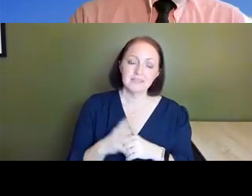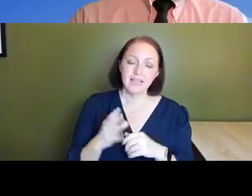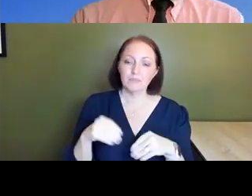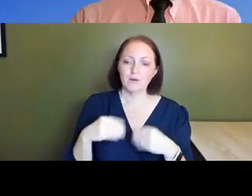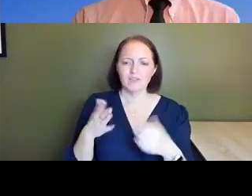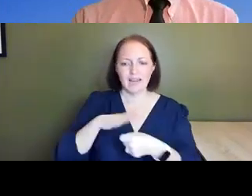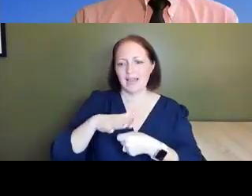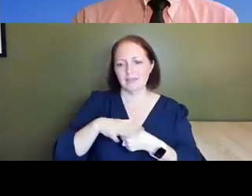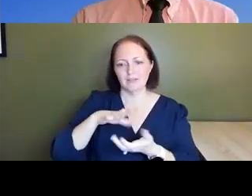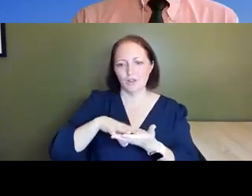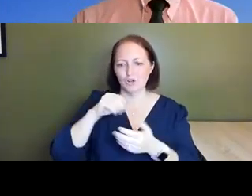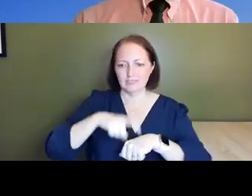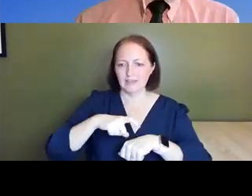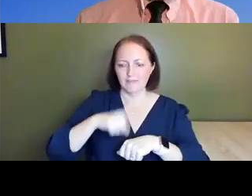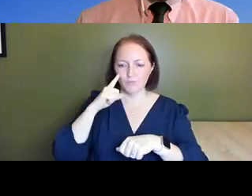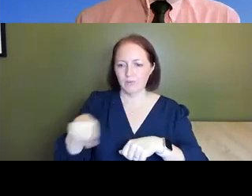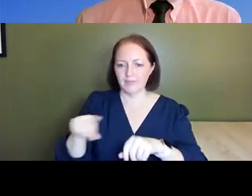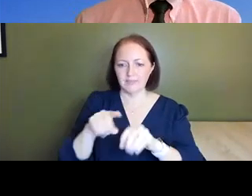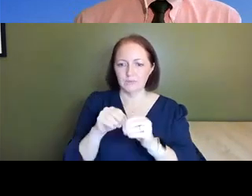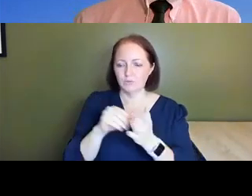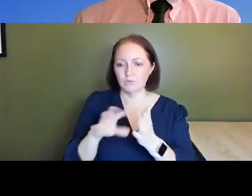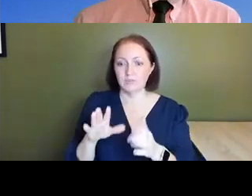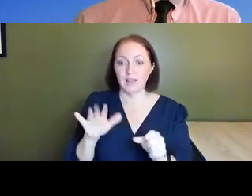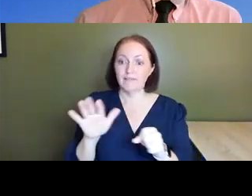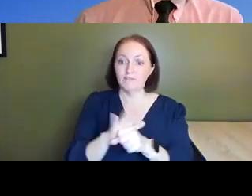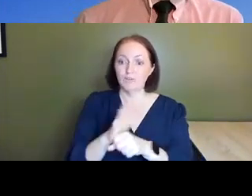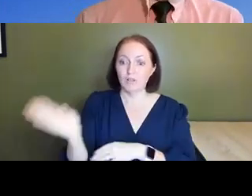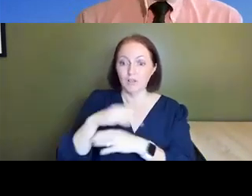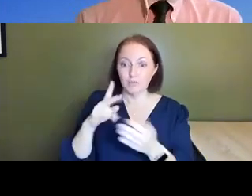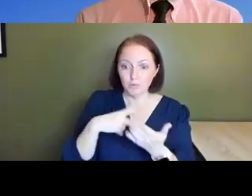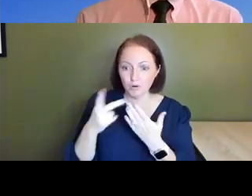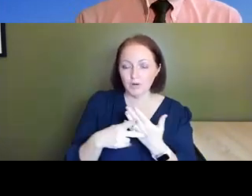learning time for students. Such as full-day programs and programs that offer two or more